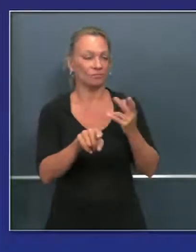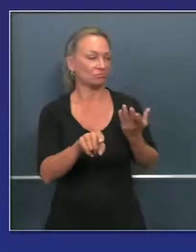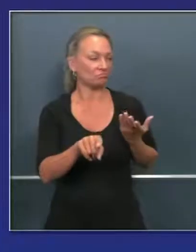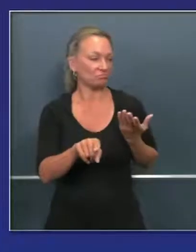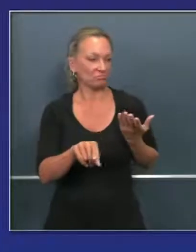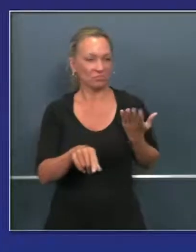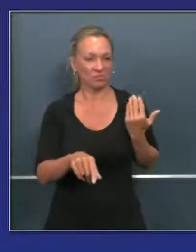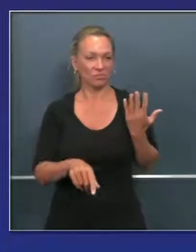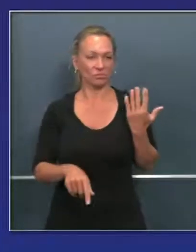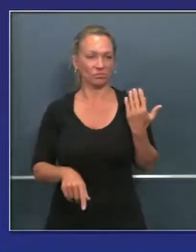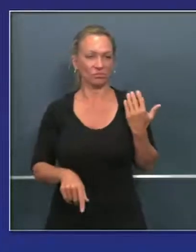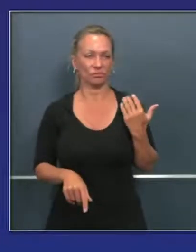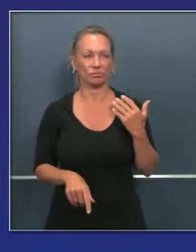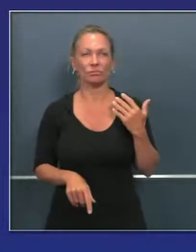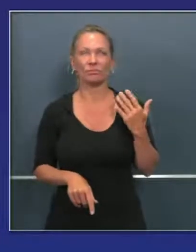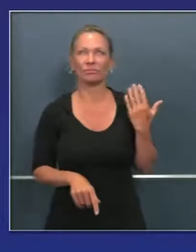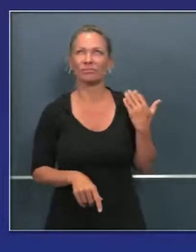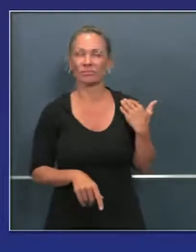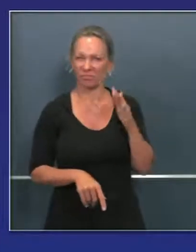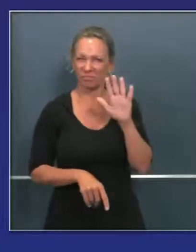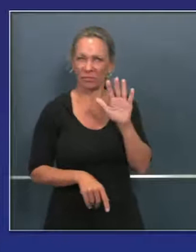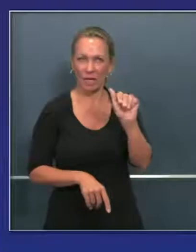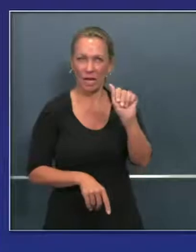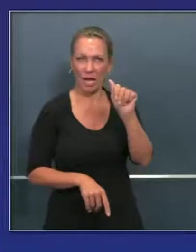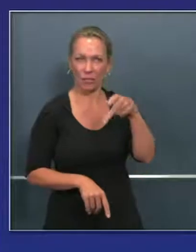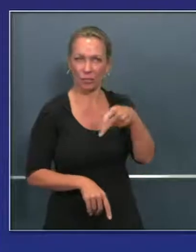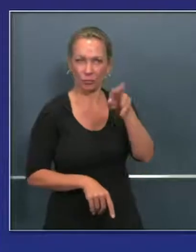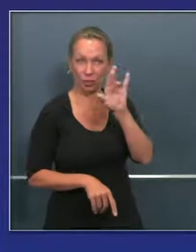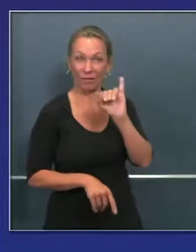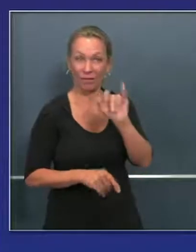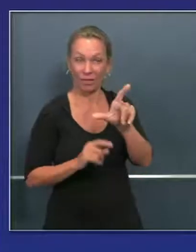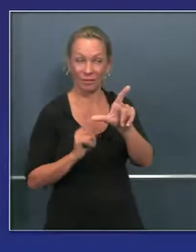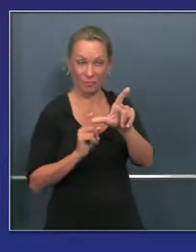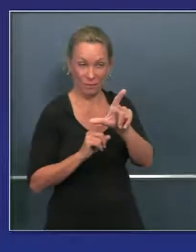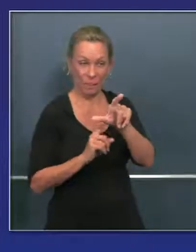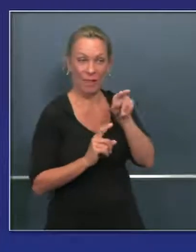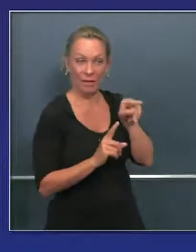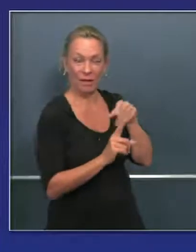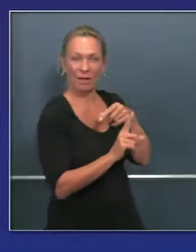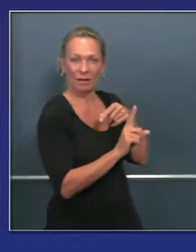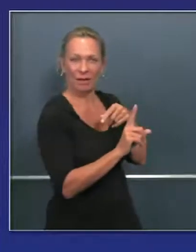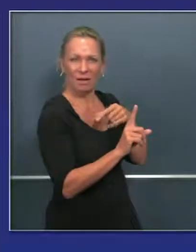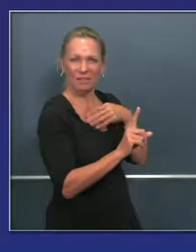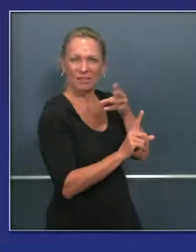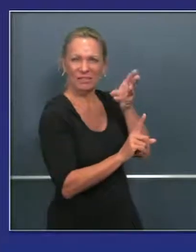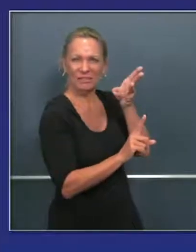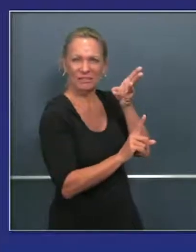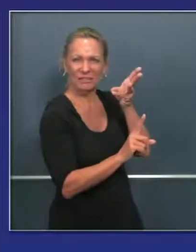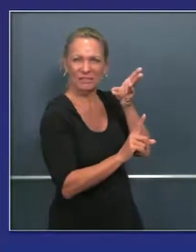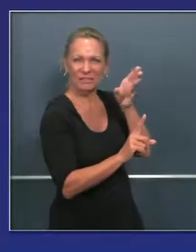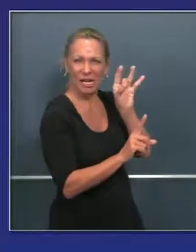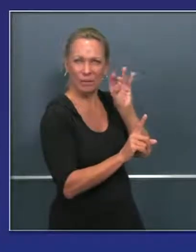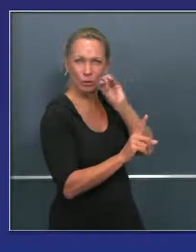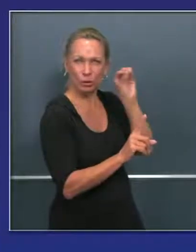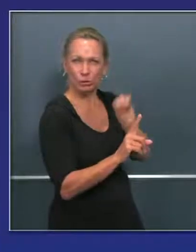eight percent of people that were tested tested positive the last 14 day period we are now at five